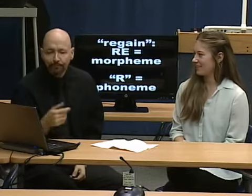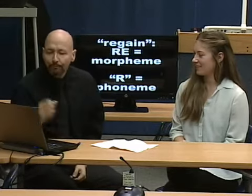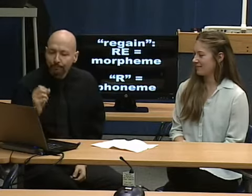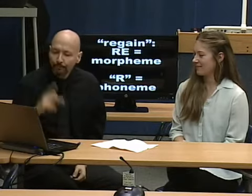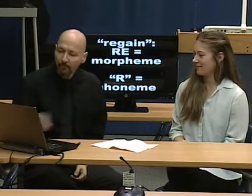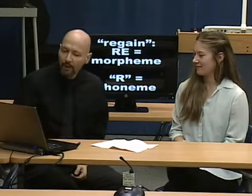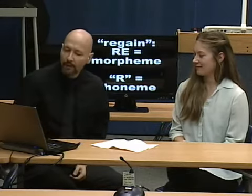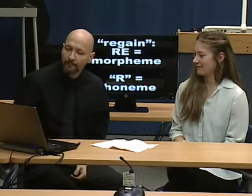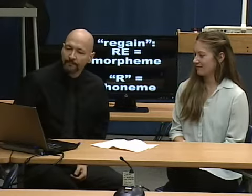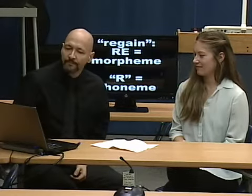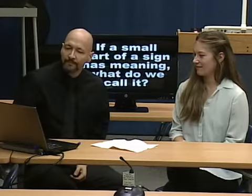OK.